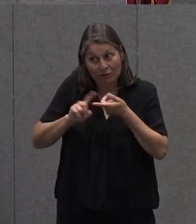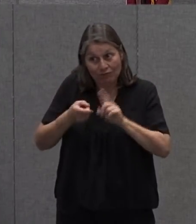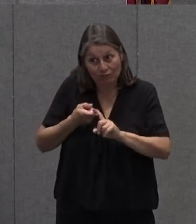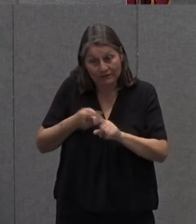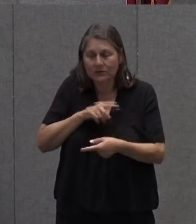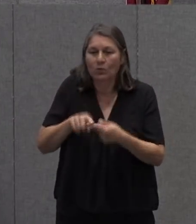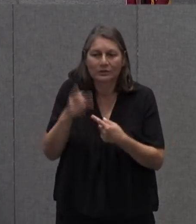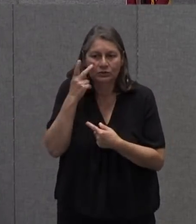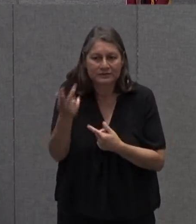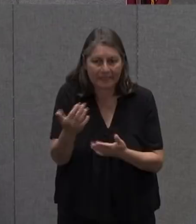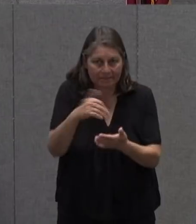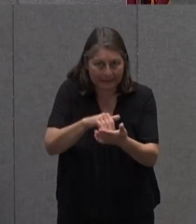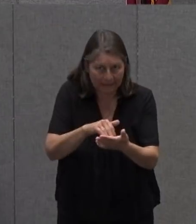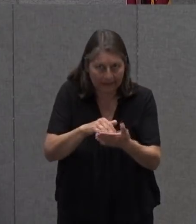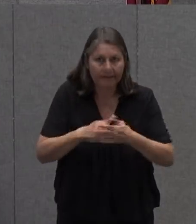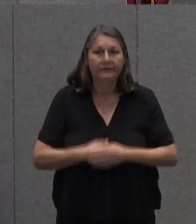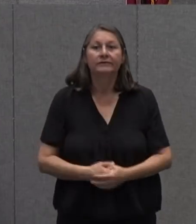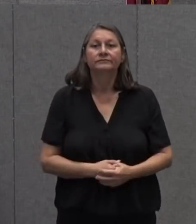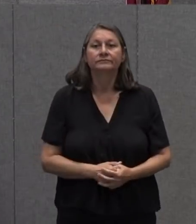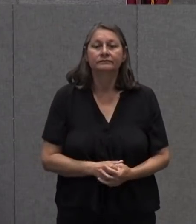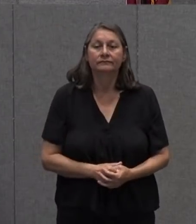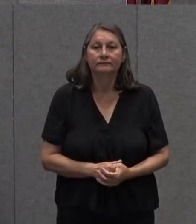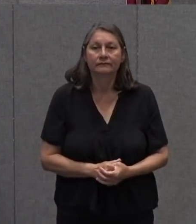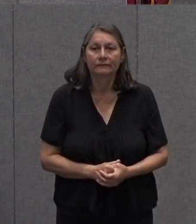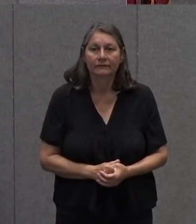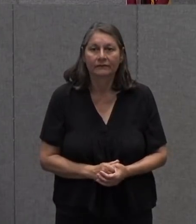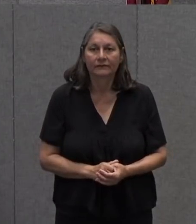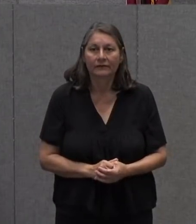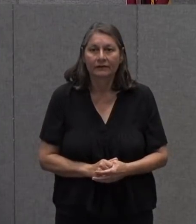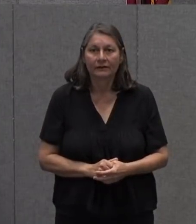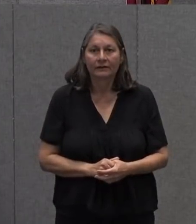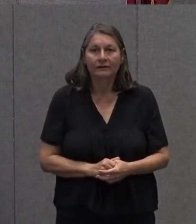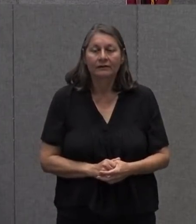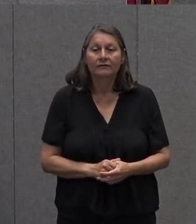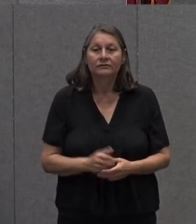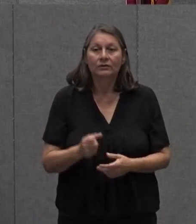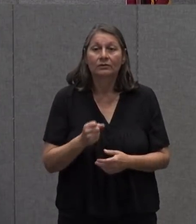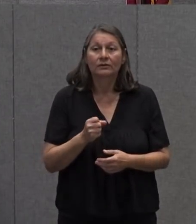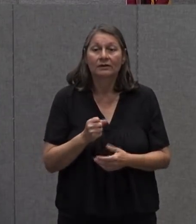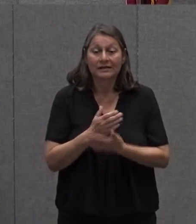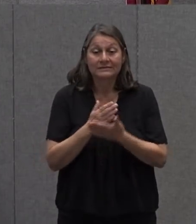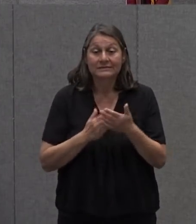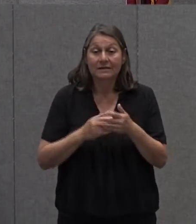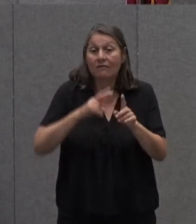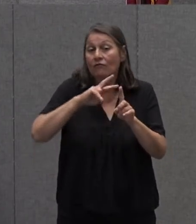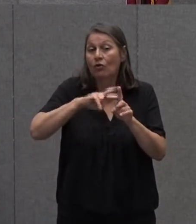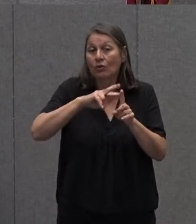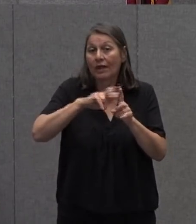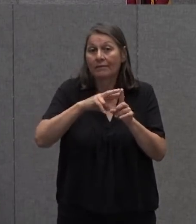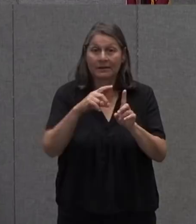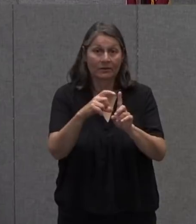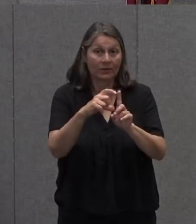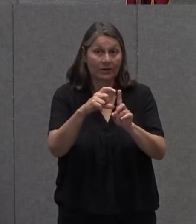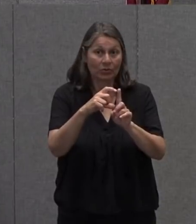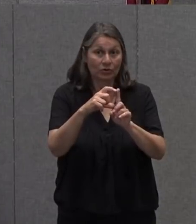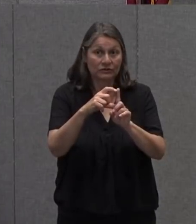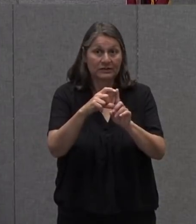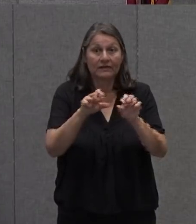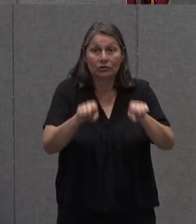All right, so let's think about some of our vocabulary words that might be a word that you would want to use